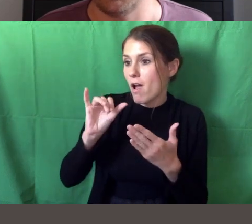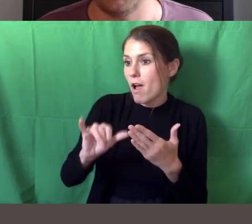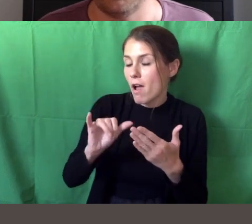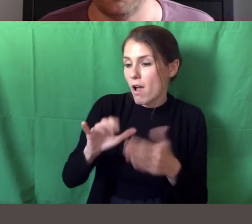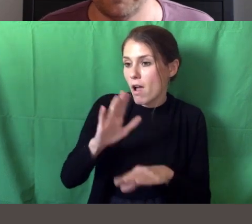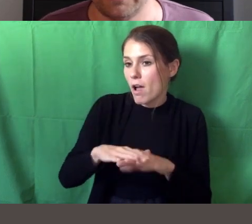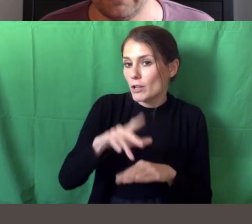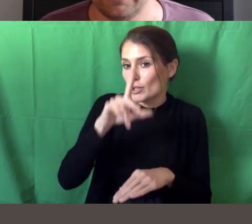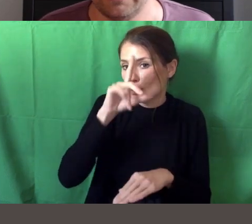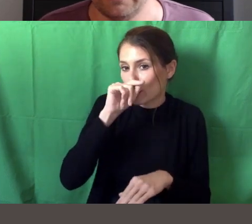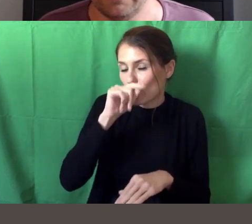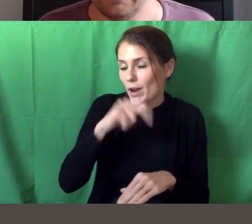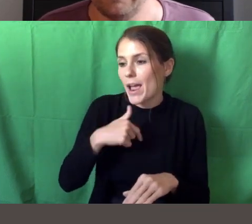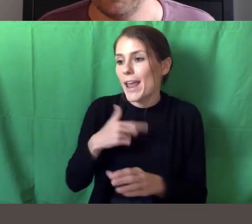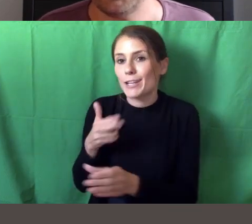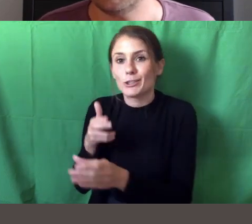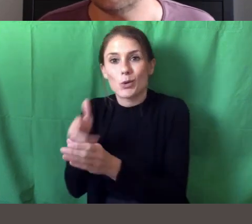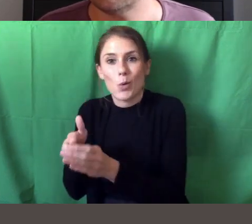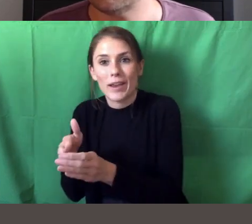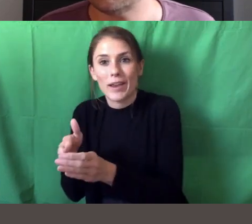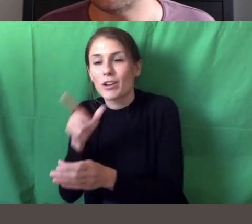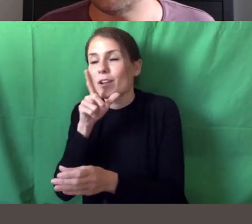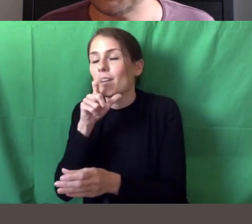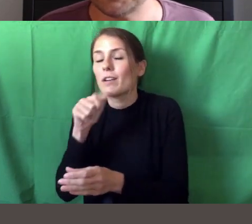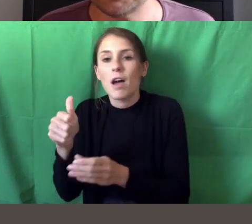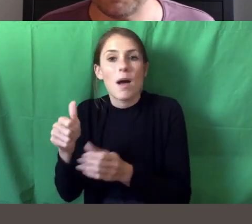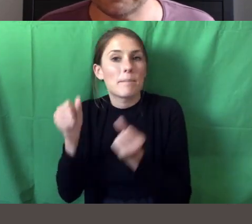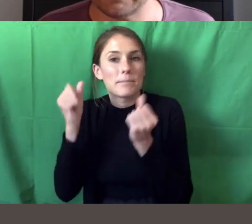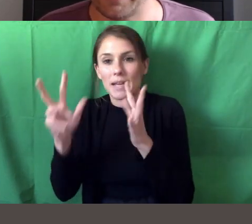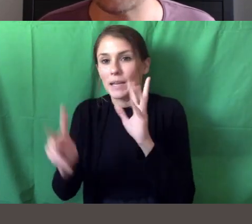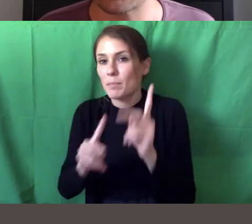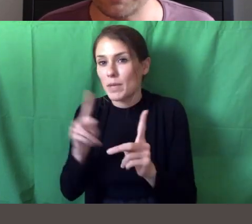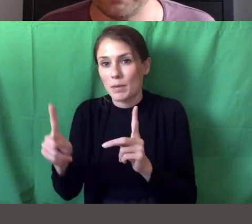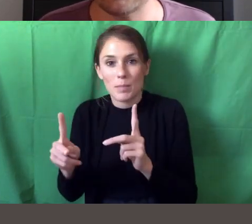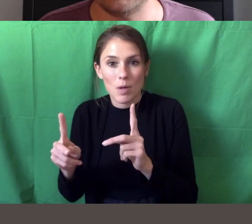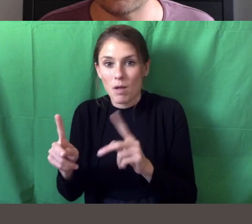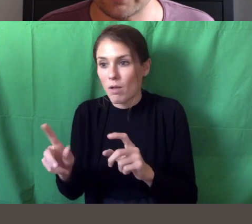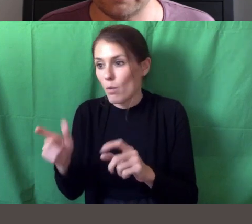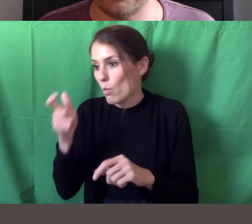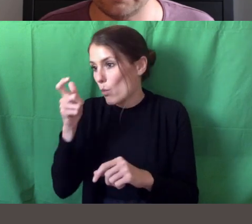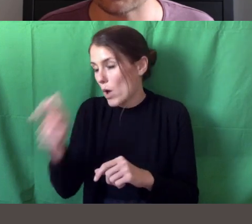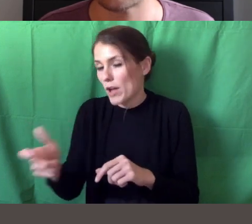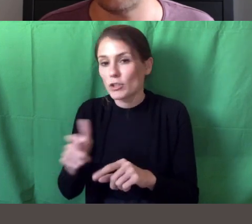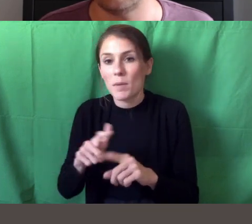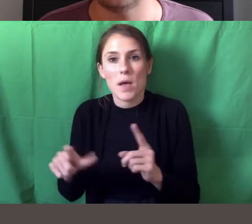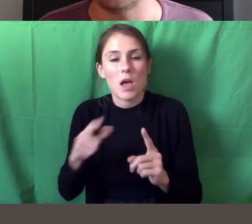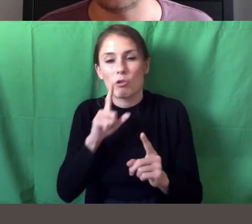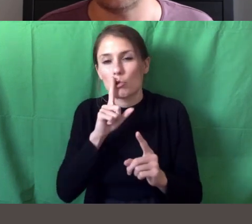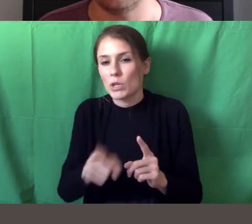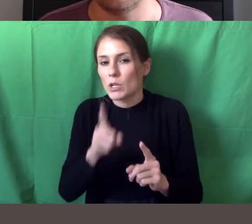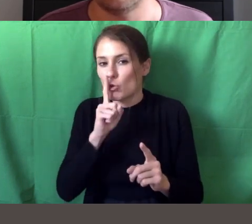I certainly joined the Twitch streams. There were not a lot of visitors, but I really,